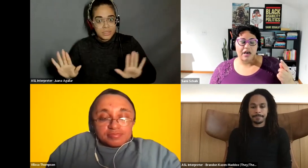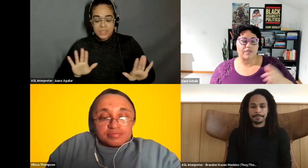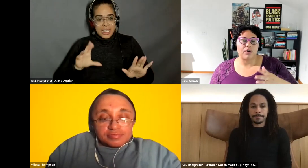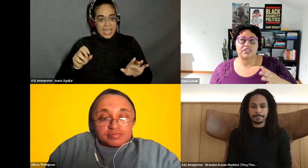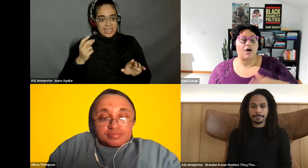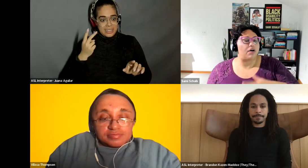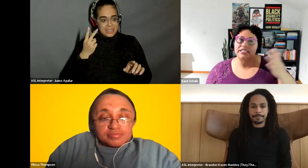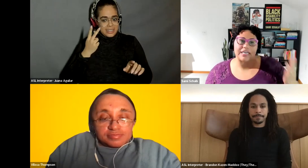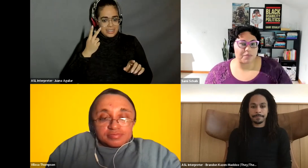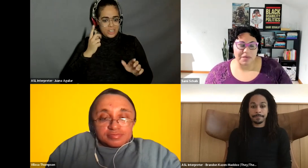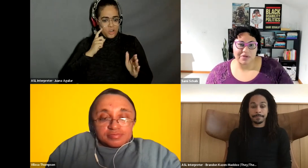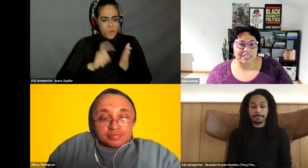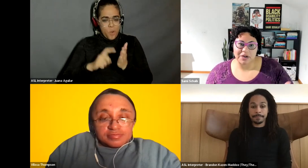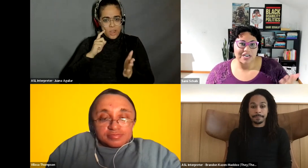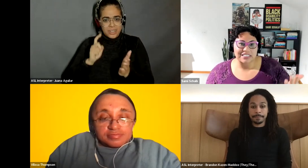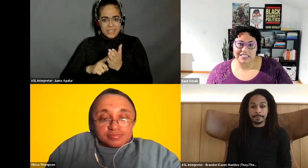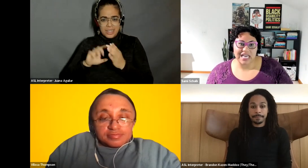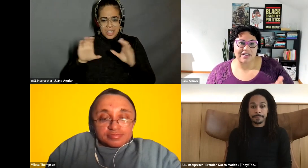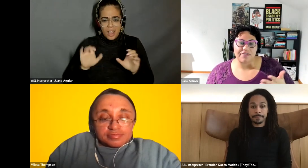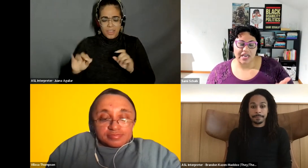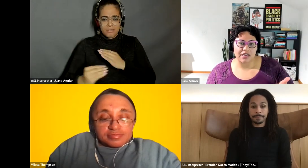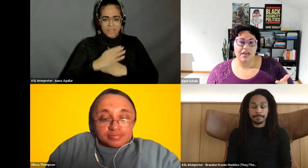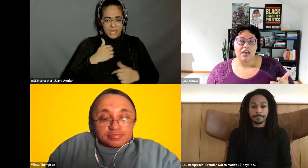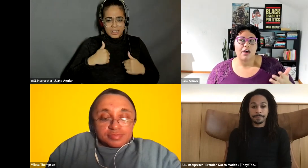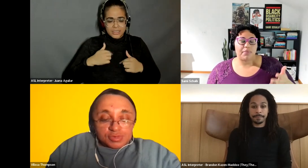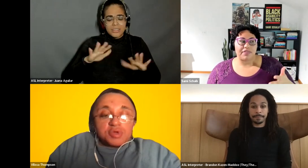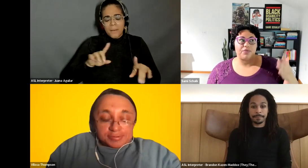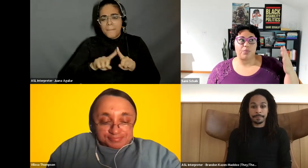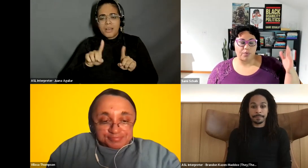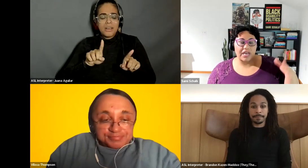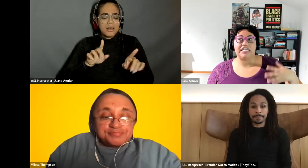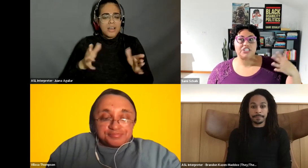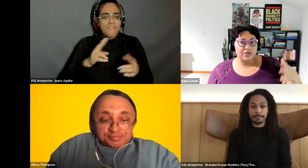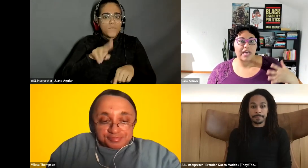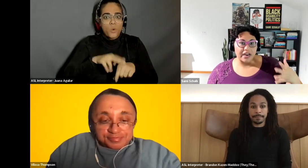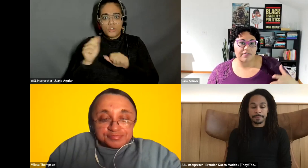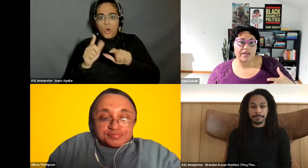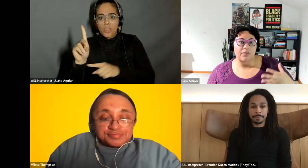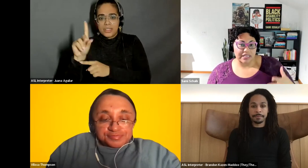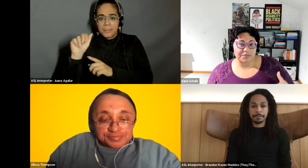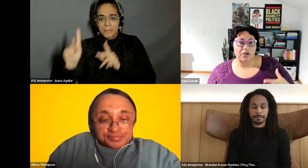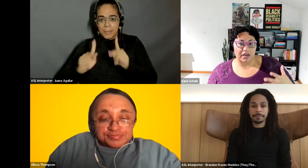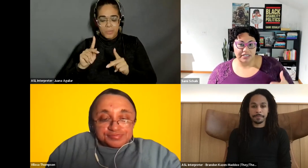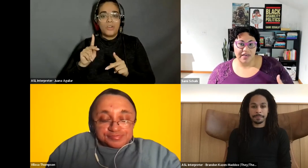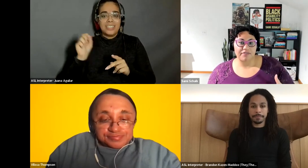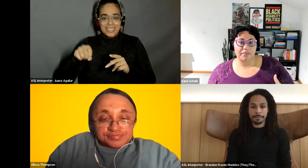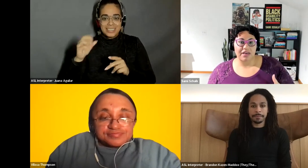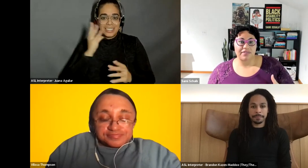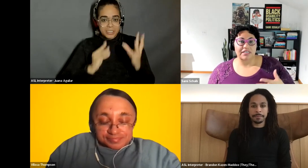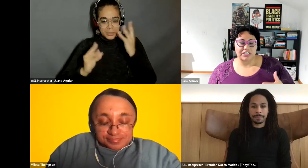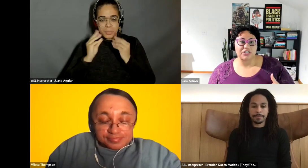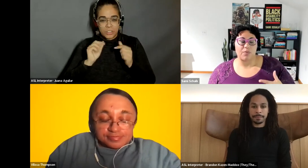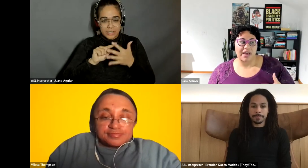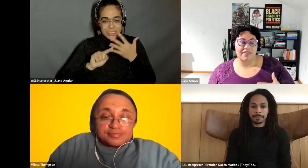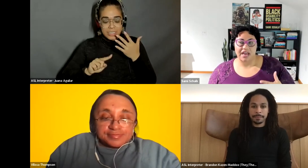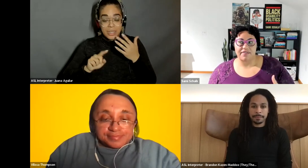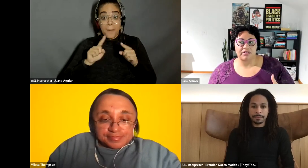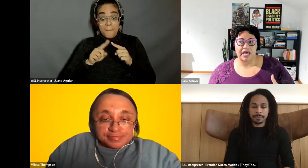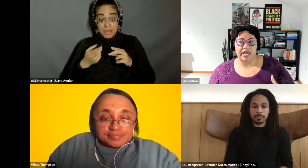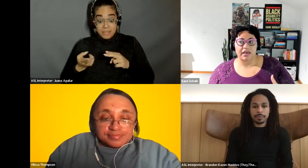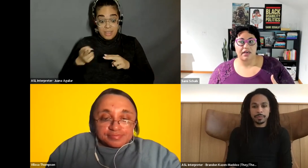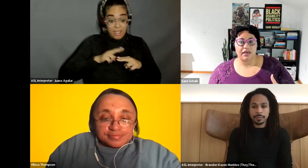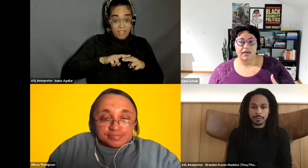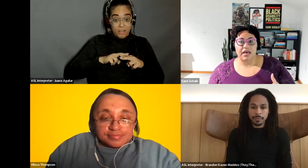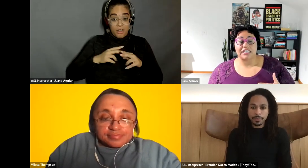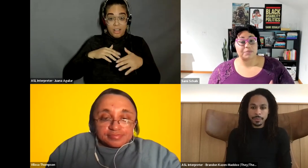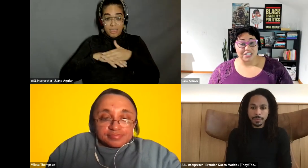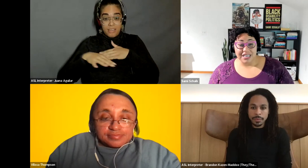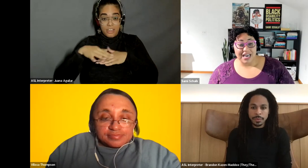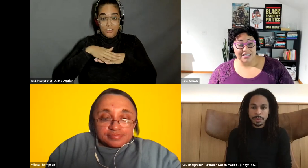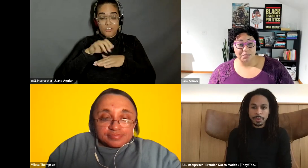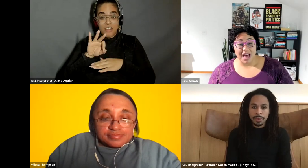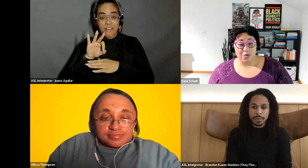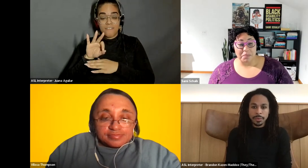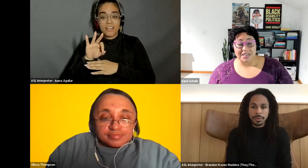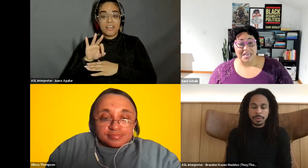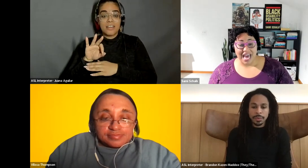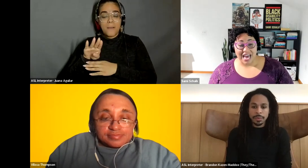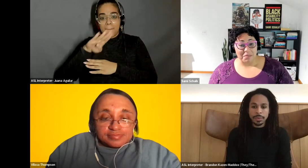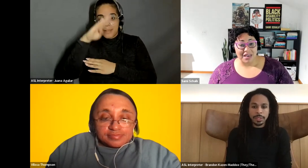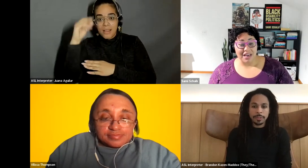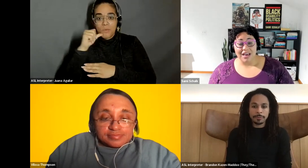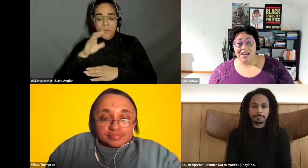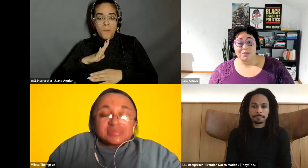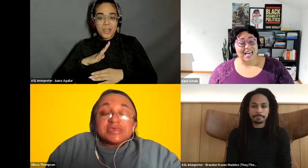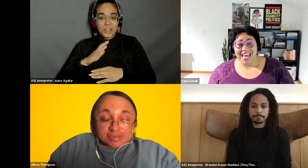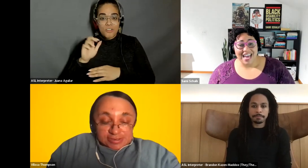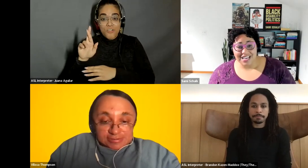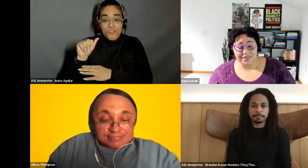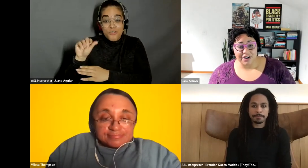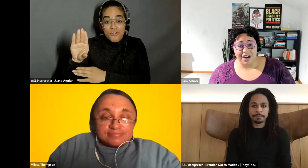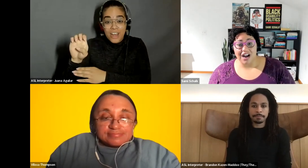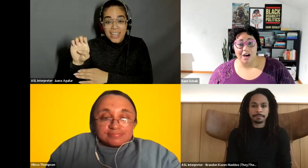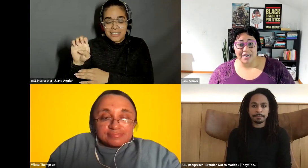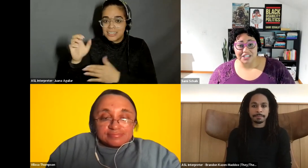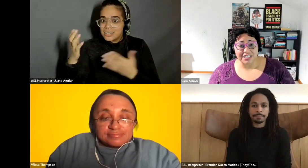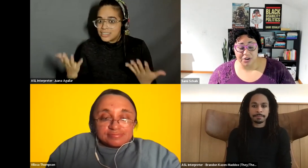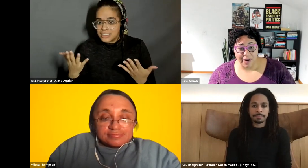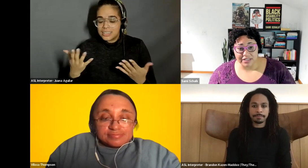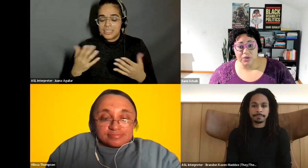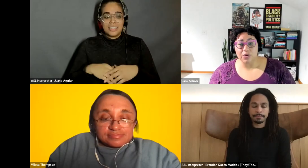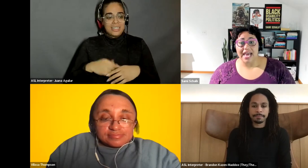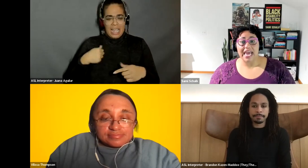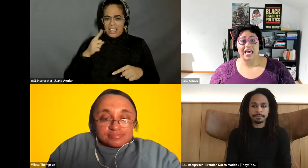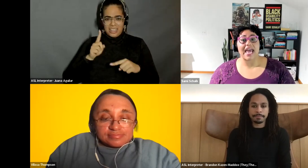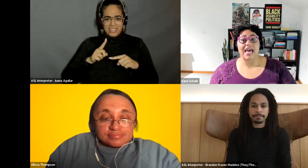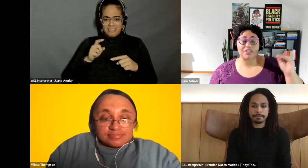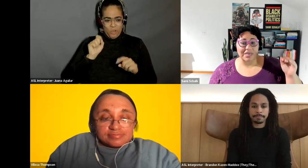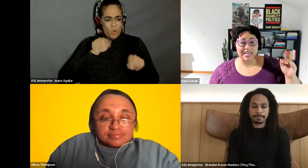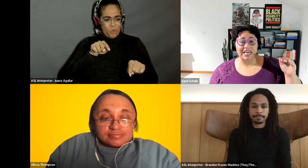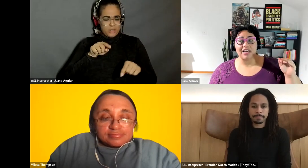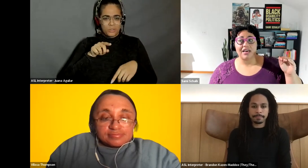Sami Schalk: of course, all disabled people experience this kind of thing. But the additional layer that race put onto that for me, the additional way that I felt like. especially as a black woman in the academy I was like, I can't ask for accommodations in grad school. I can't... I have to be